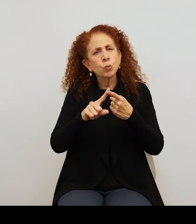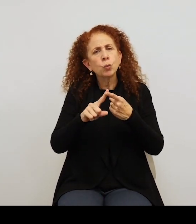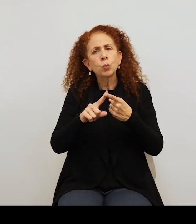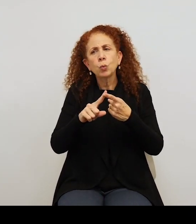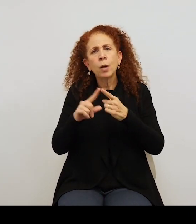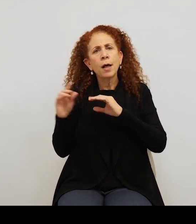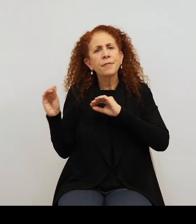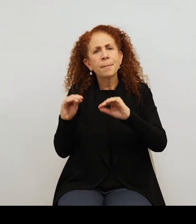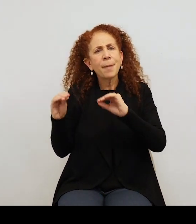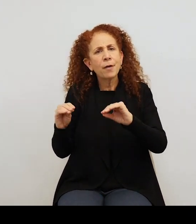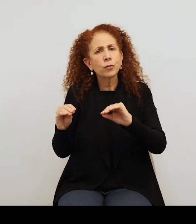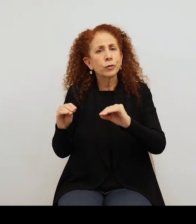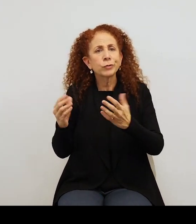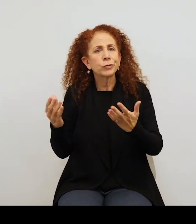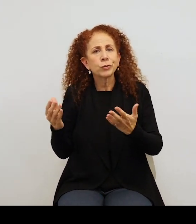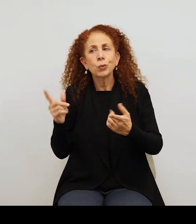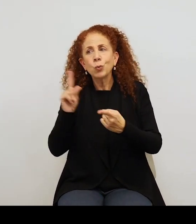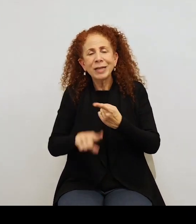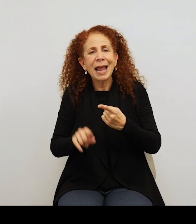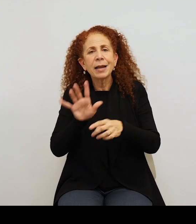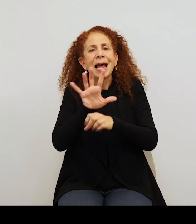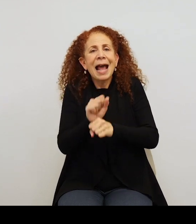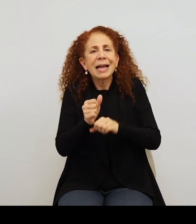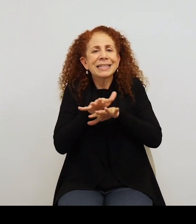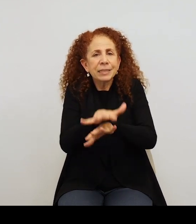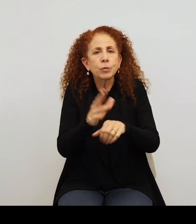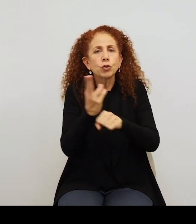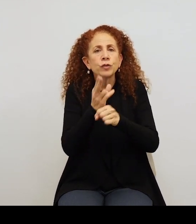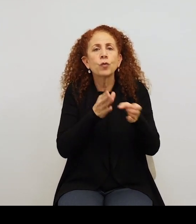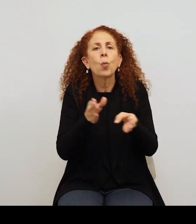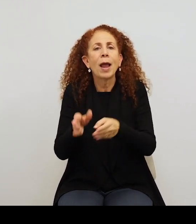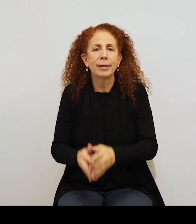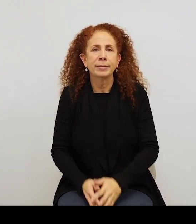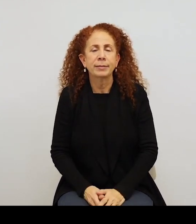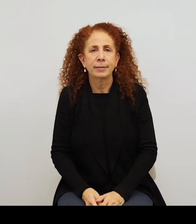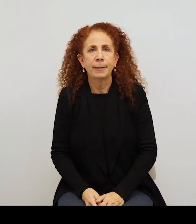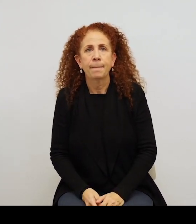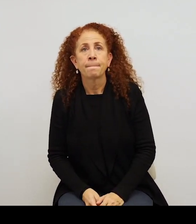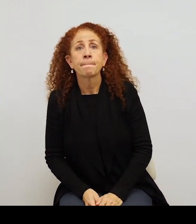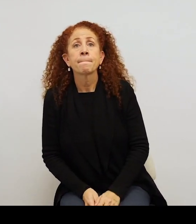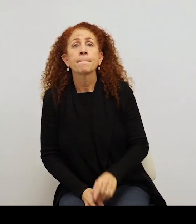are not good migrants, who don't assimilate in useful ways. Can I just ask you?